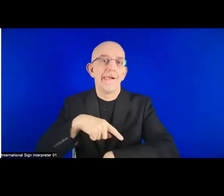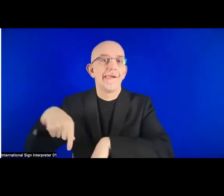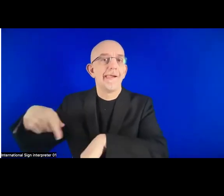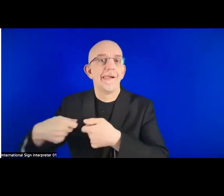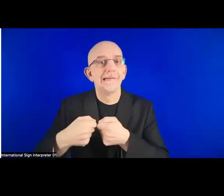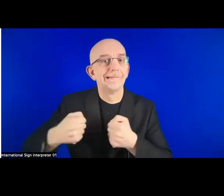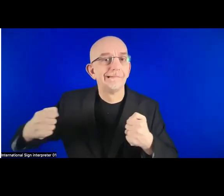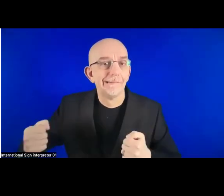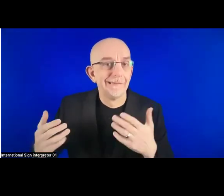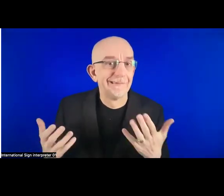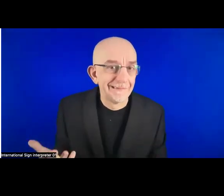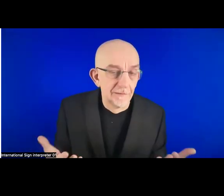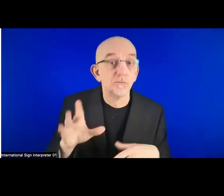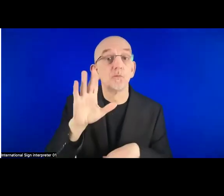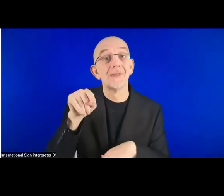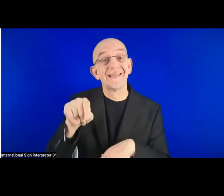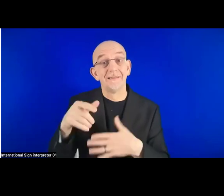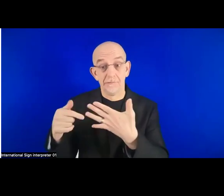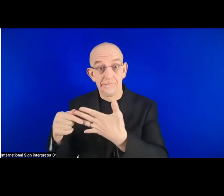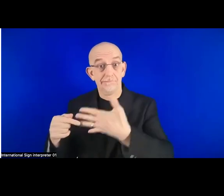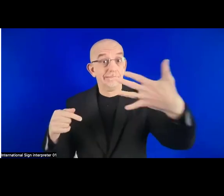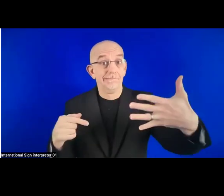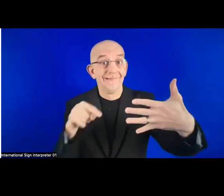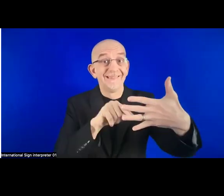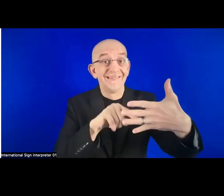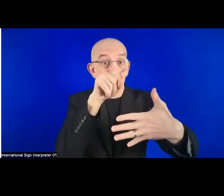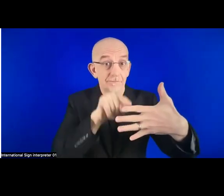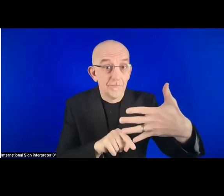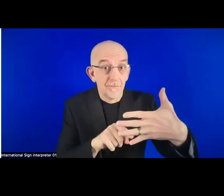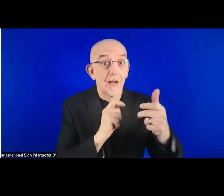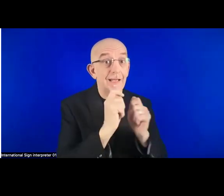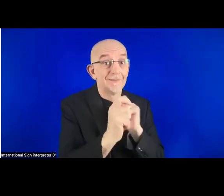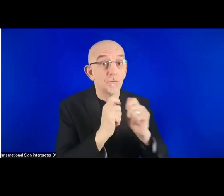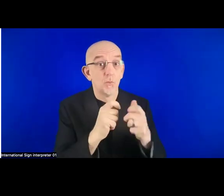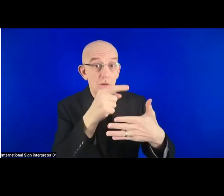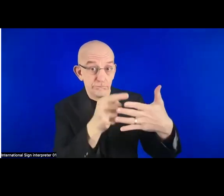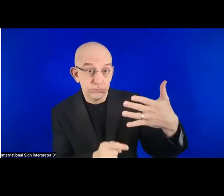those applicants for interviews, hoping to do that during the month of June, and then